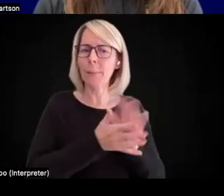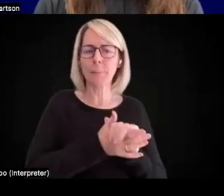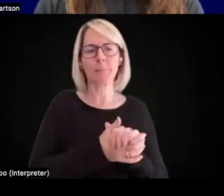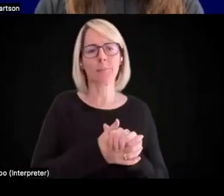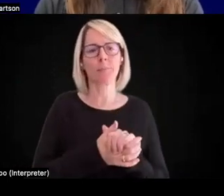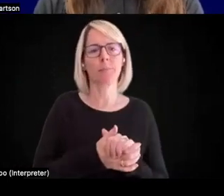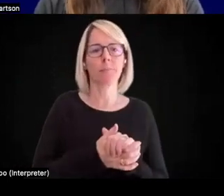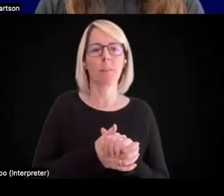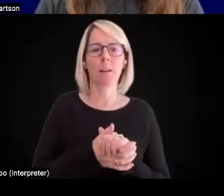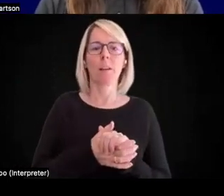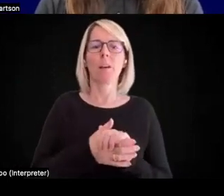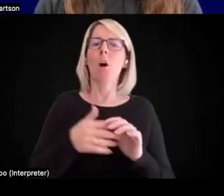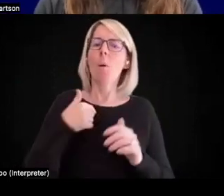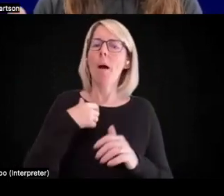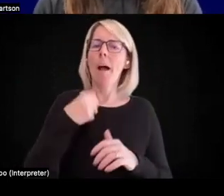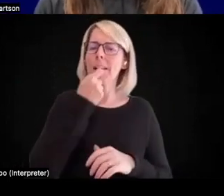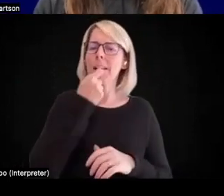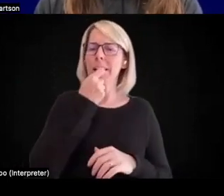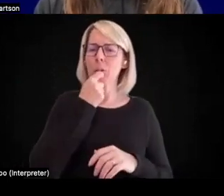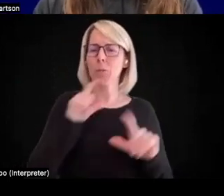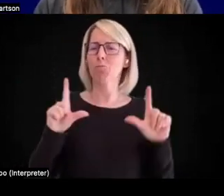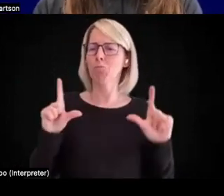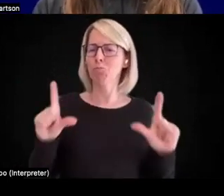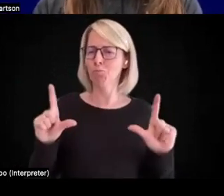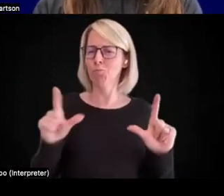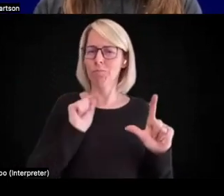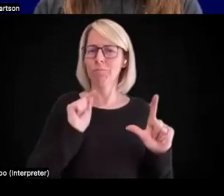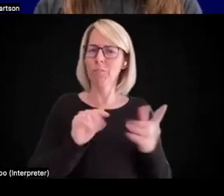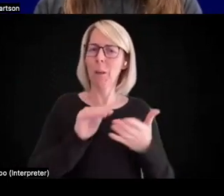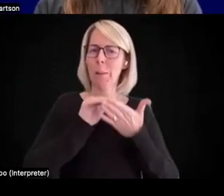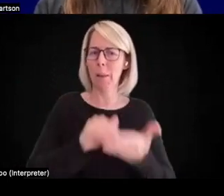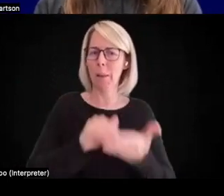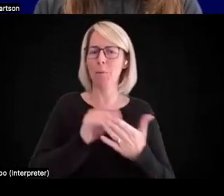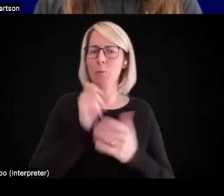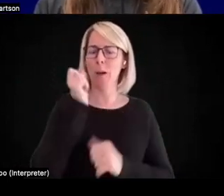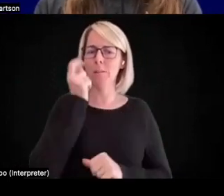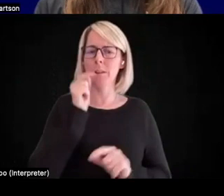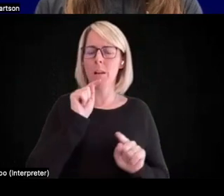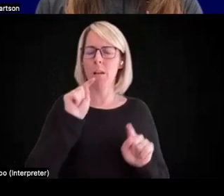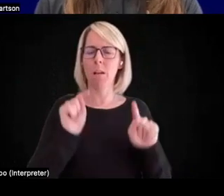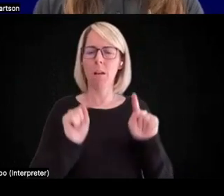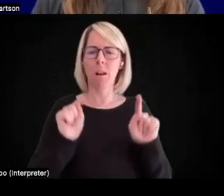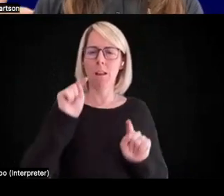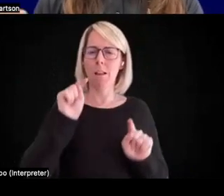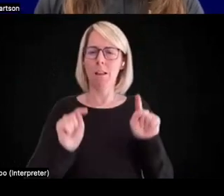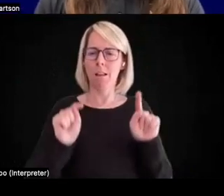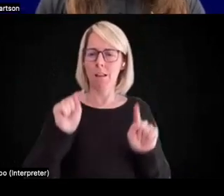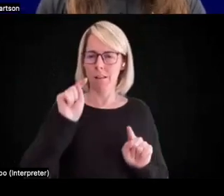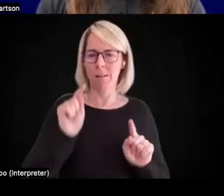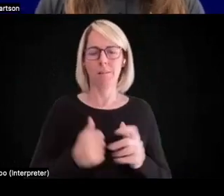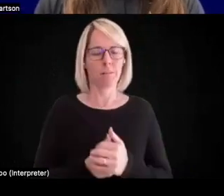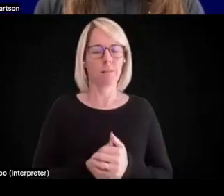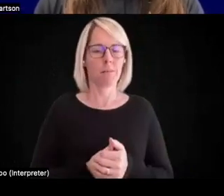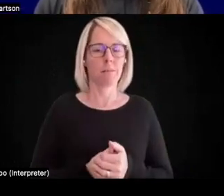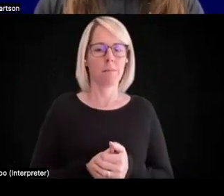created these diagrams to help take you through that process. The first thing you would do is